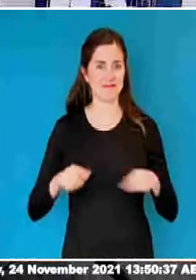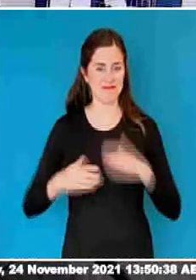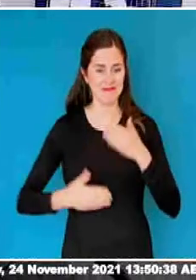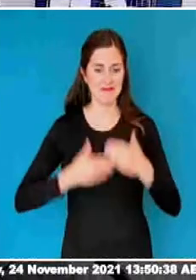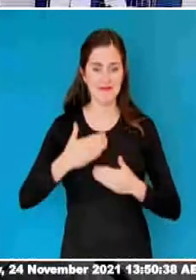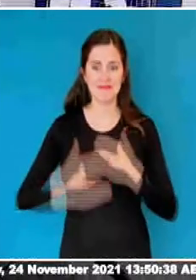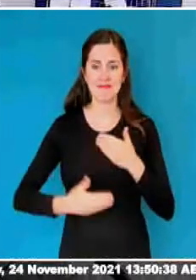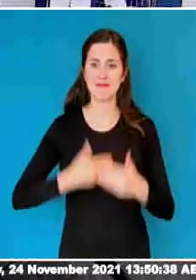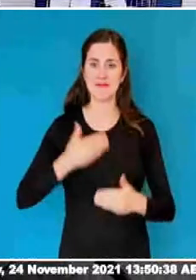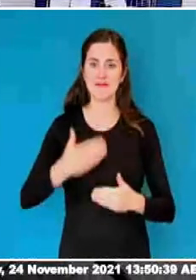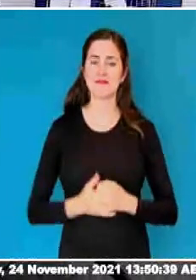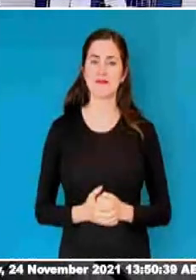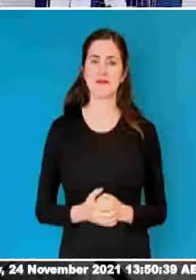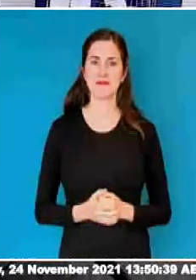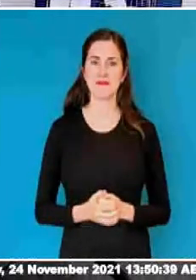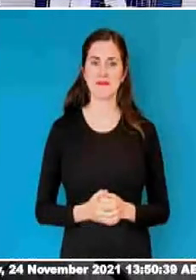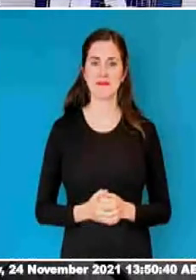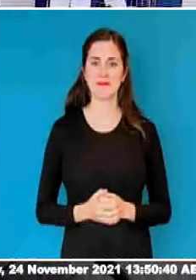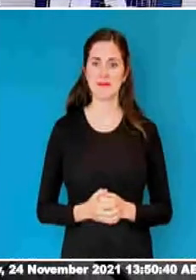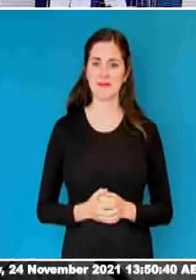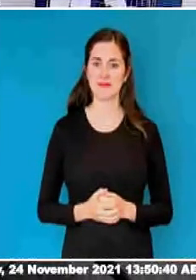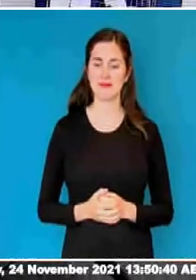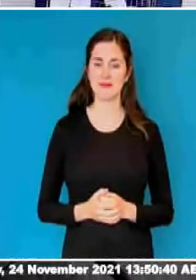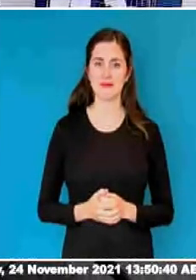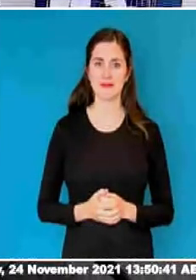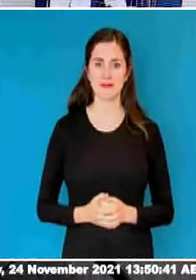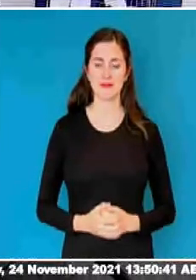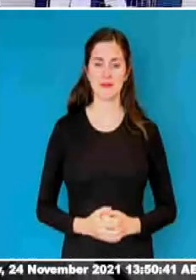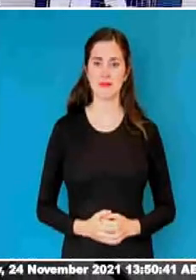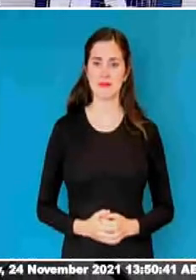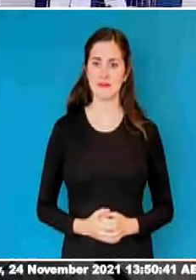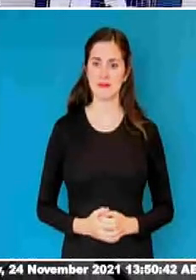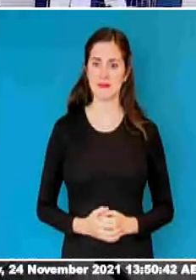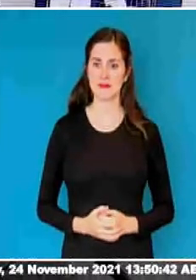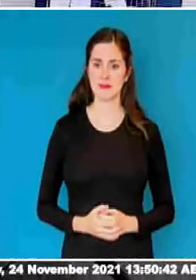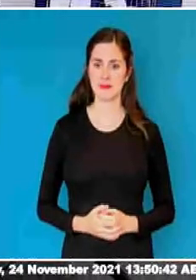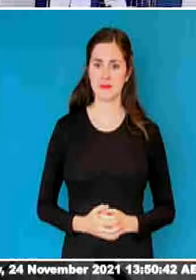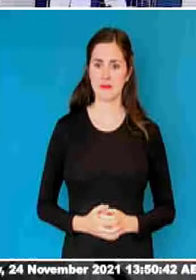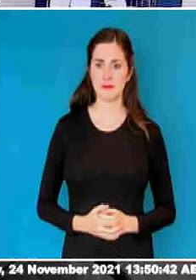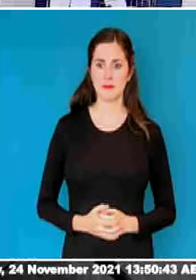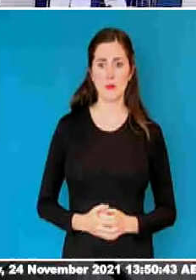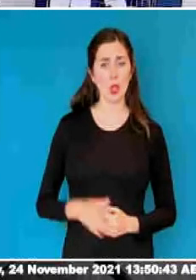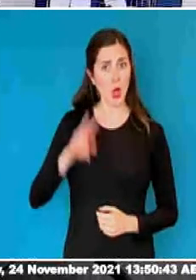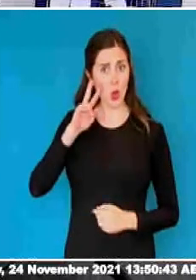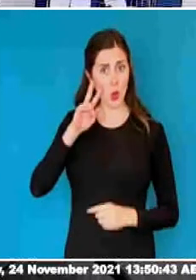Thank you. I understand that there is an appearance to be announced for WorkSafe